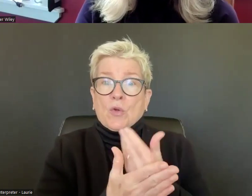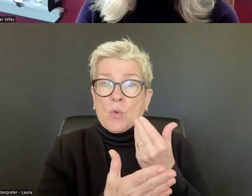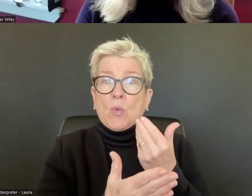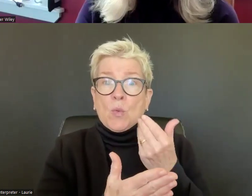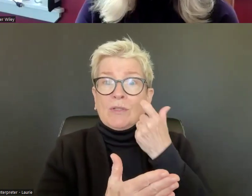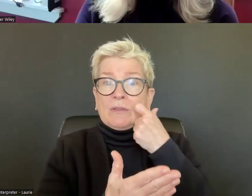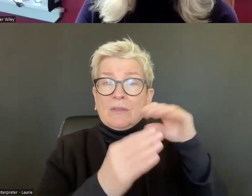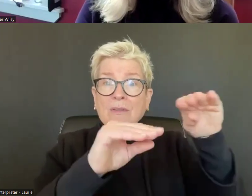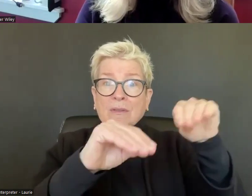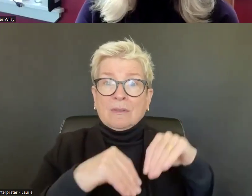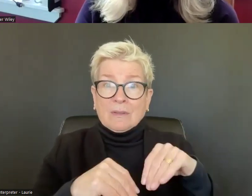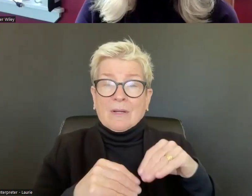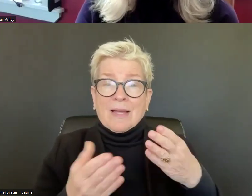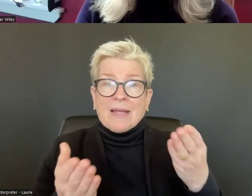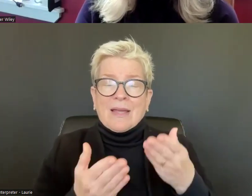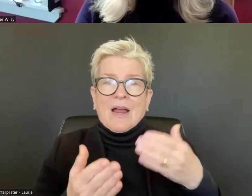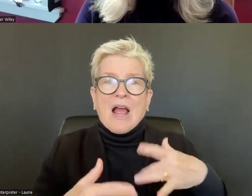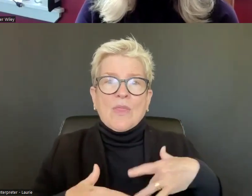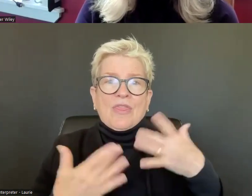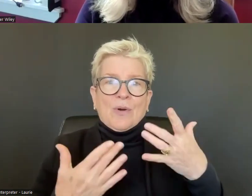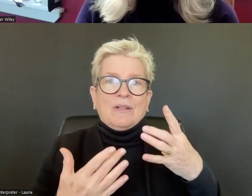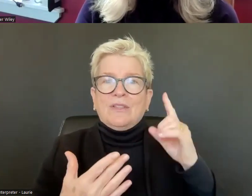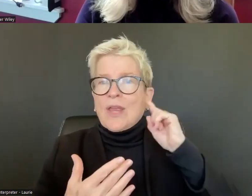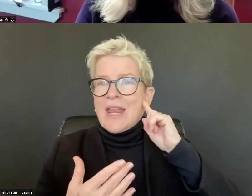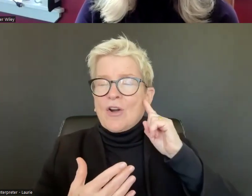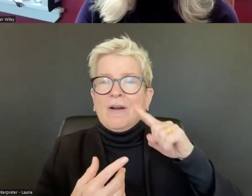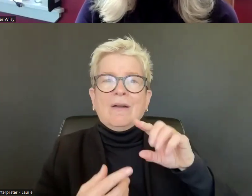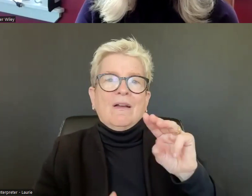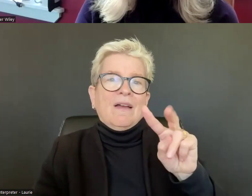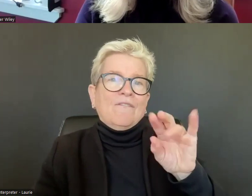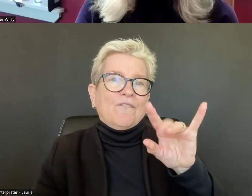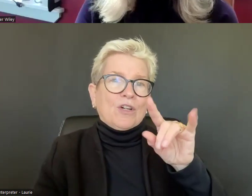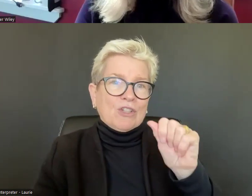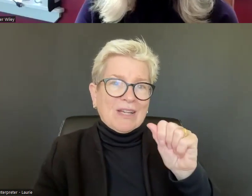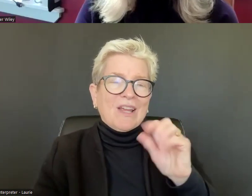was thrilled to hear you know, Virginia talk about ways to make them feel welcome and a